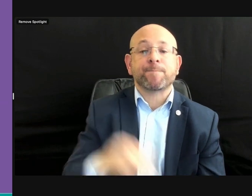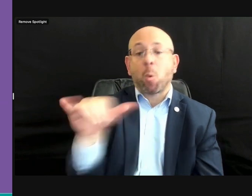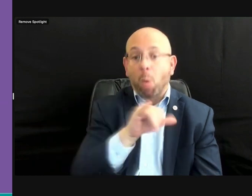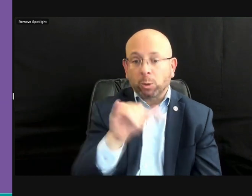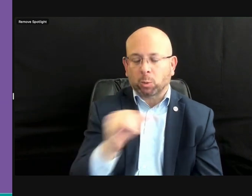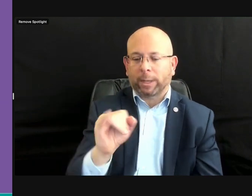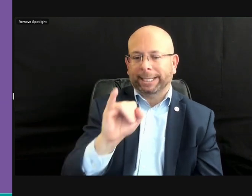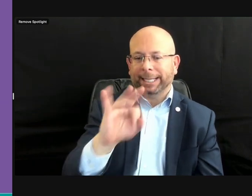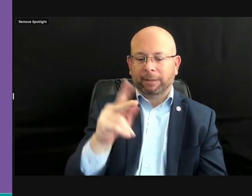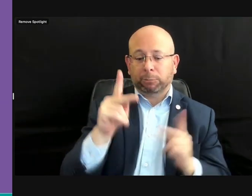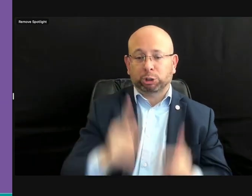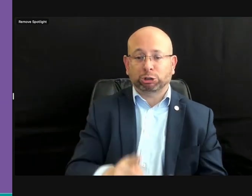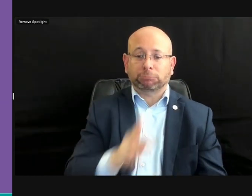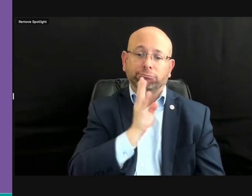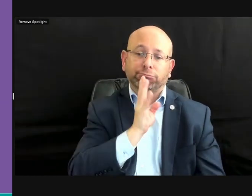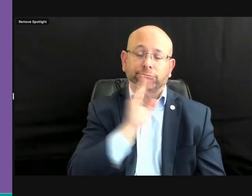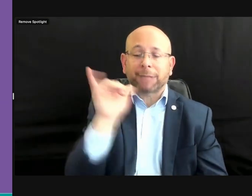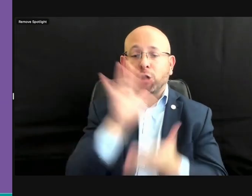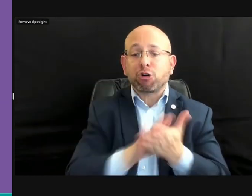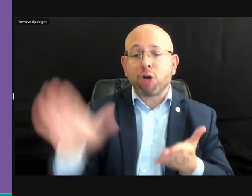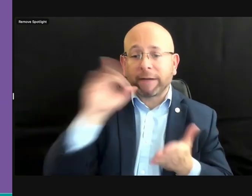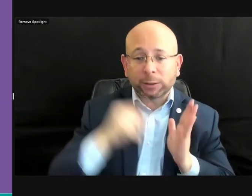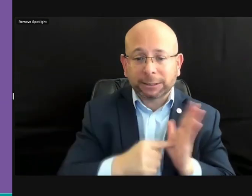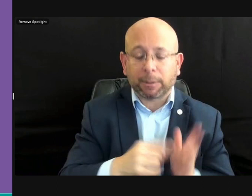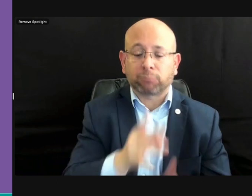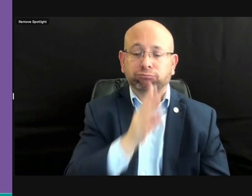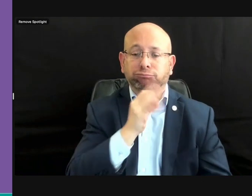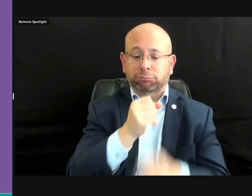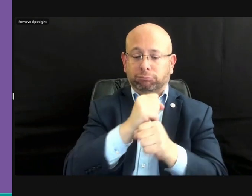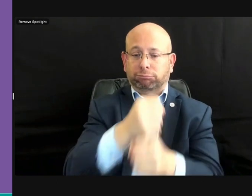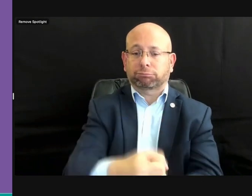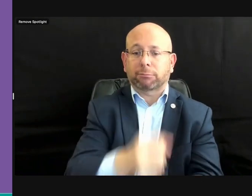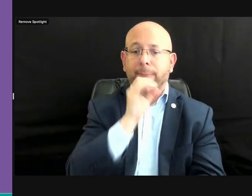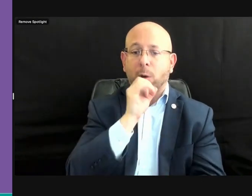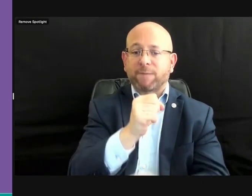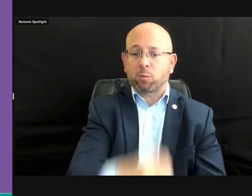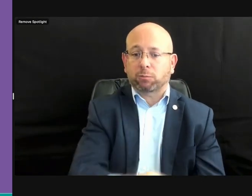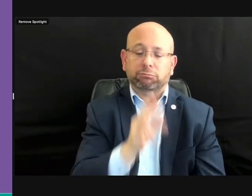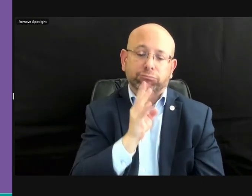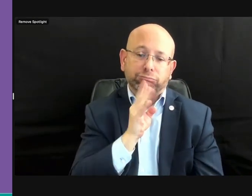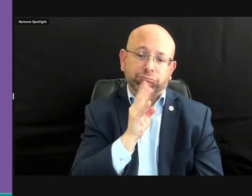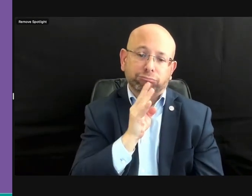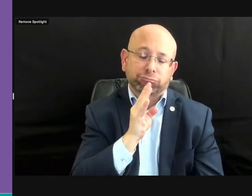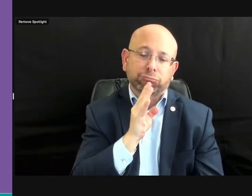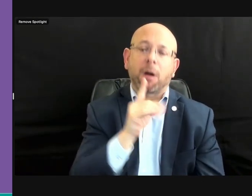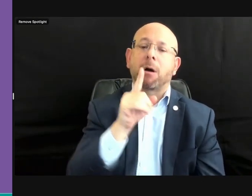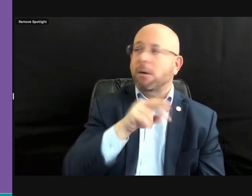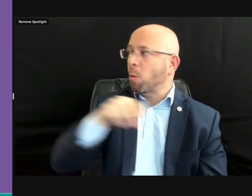Let's say the person speaking-- let's put this in a college setting. Let's say that there is a microphone being used.